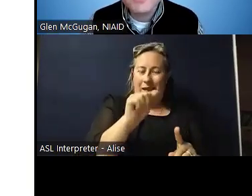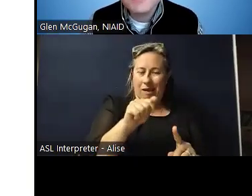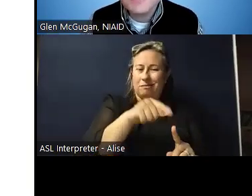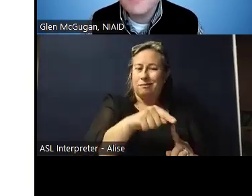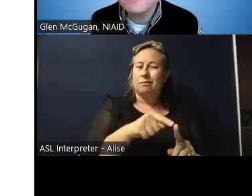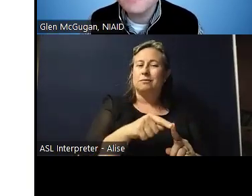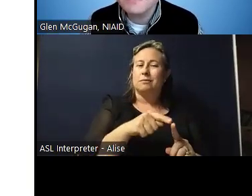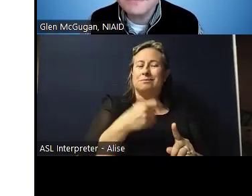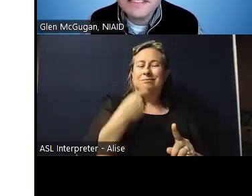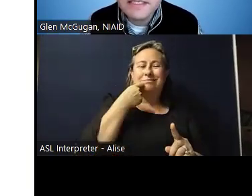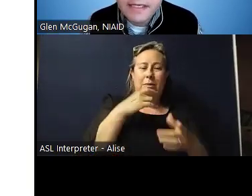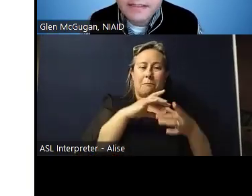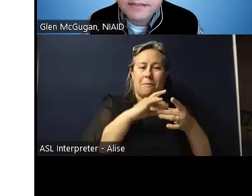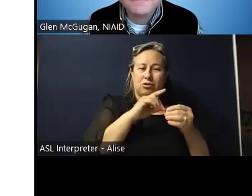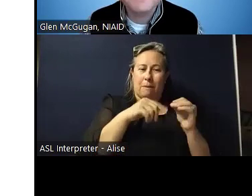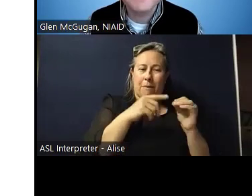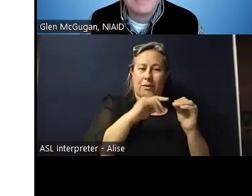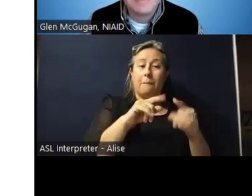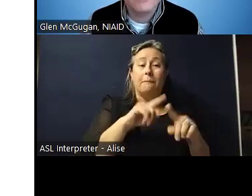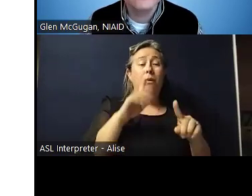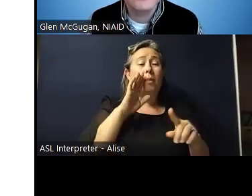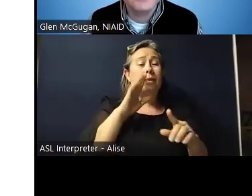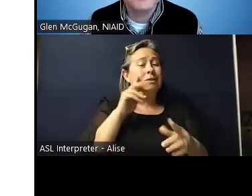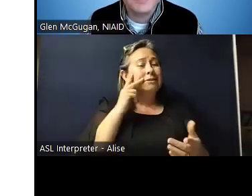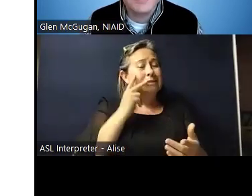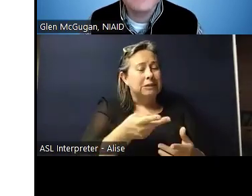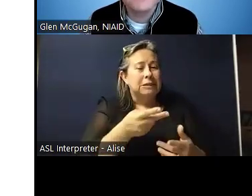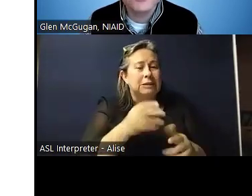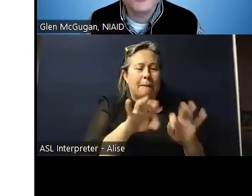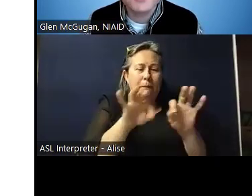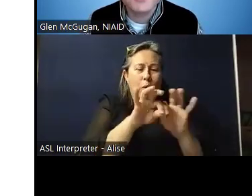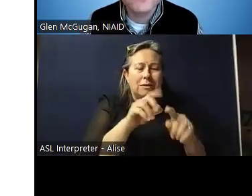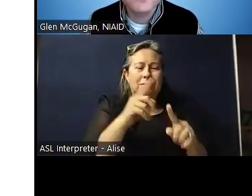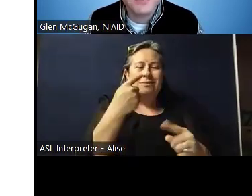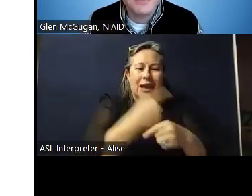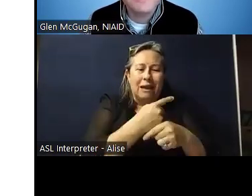But you'll see things like the key dates, how you can apply, the instructions for applying,